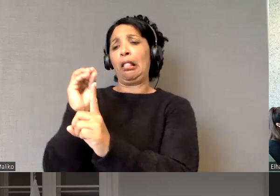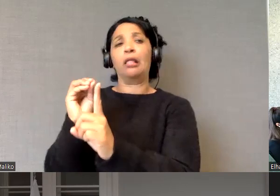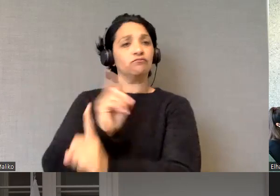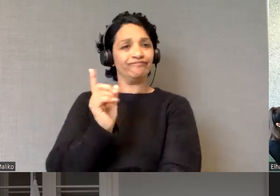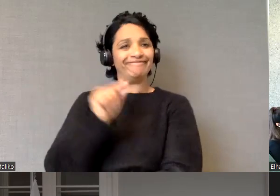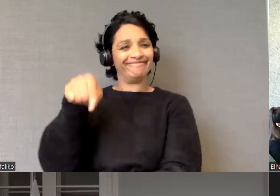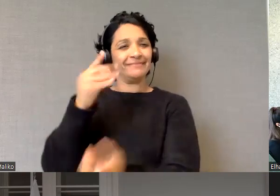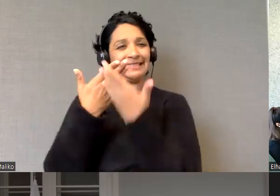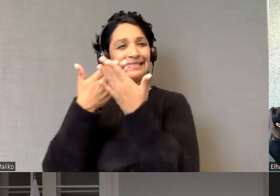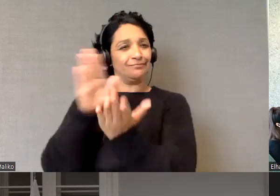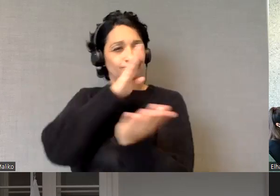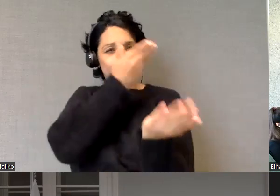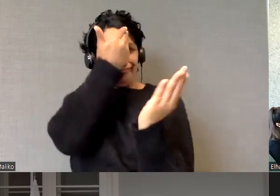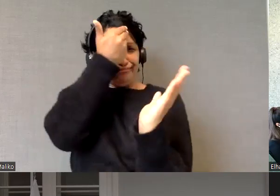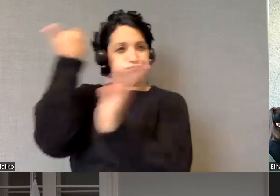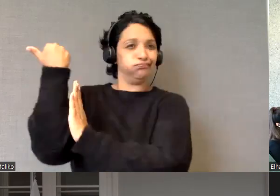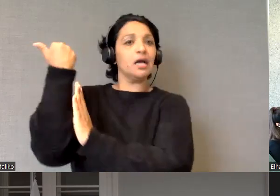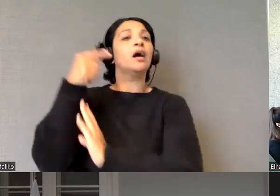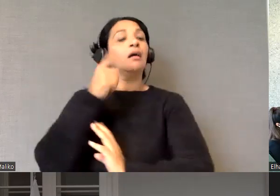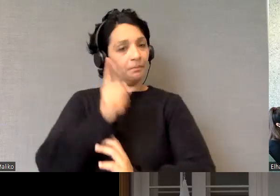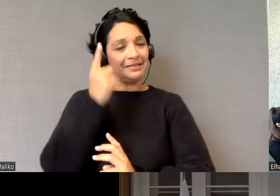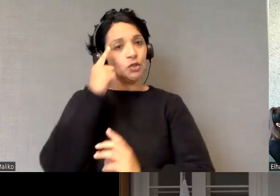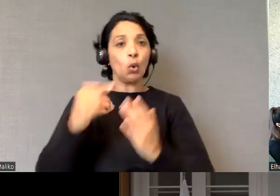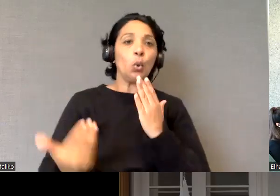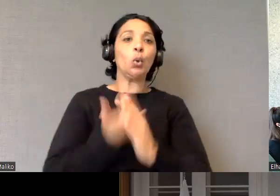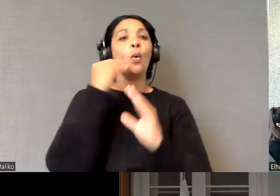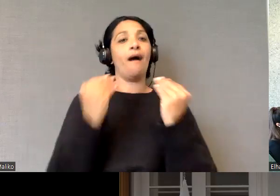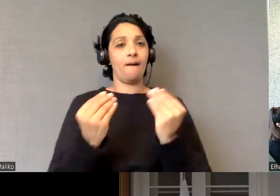This is not a correct view, but then also the medical model that disability is something